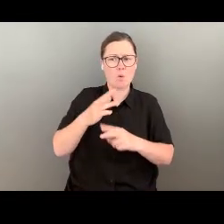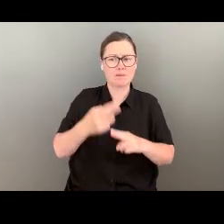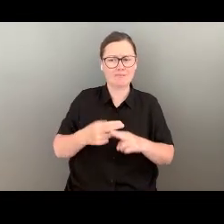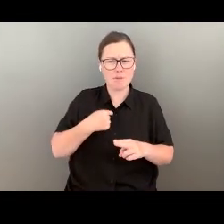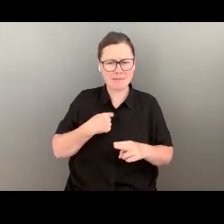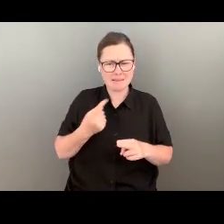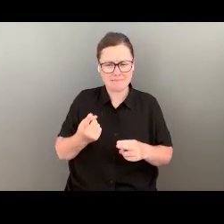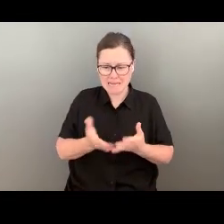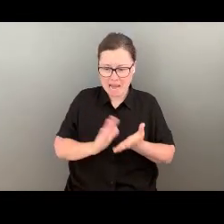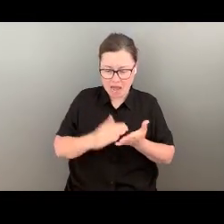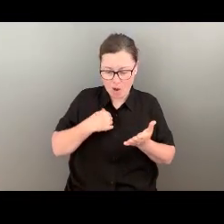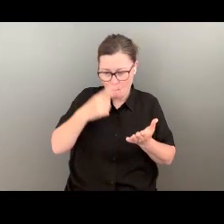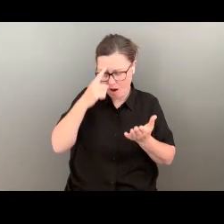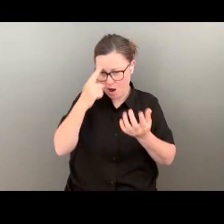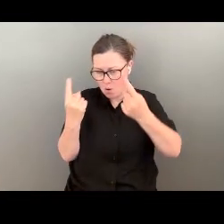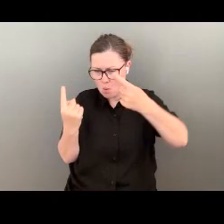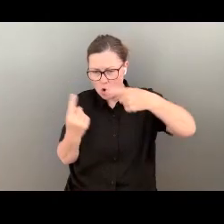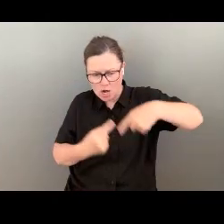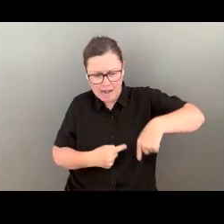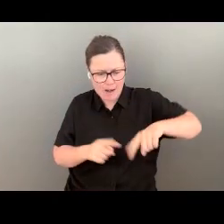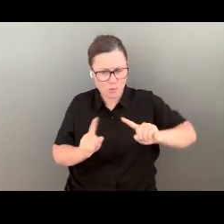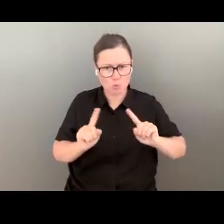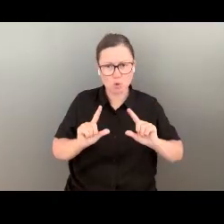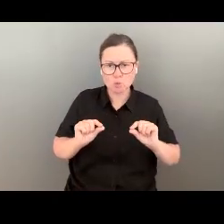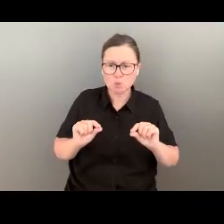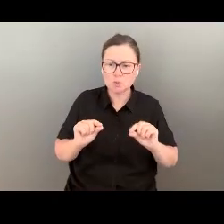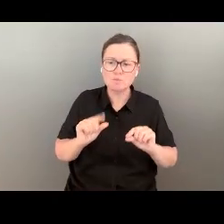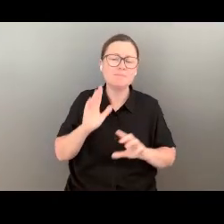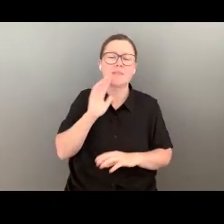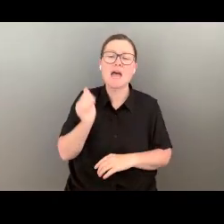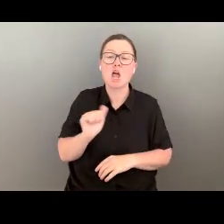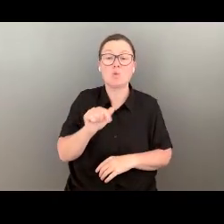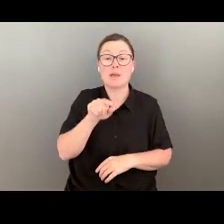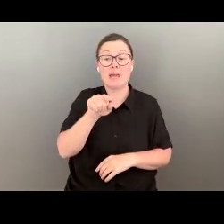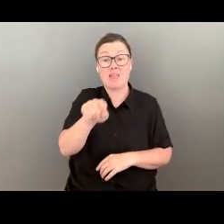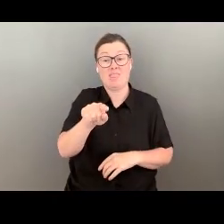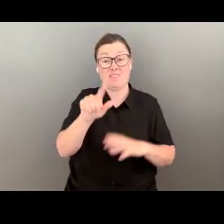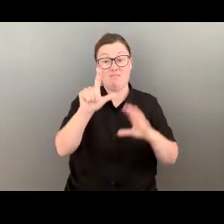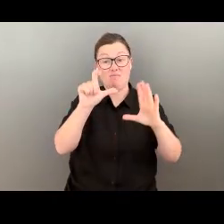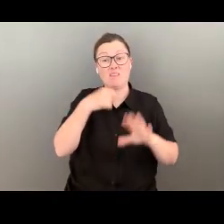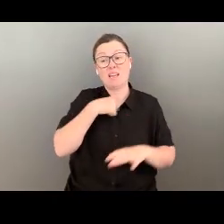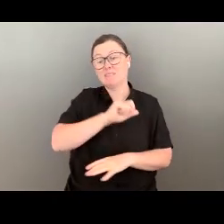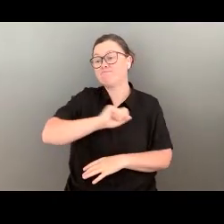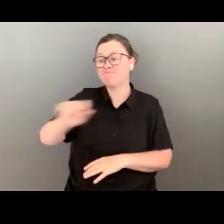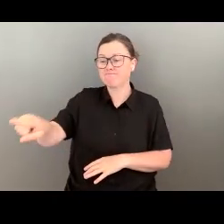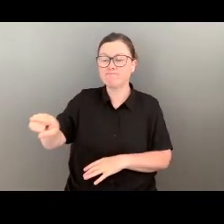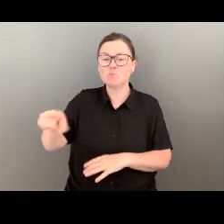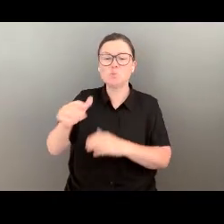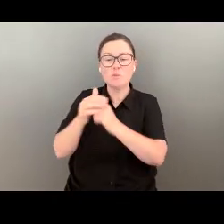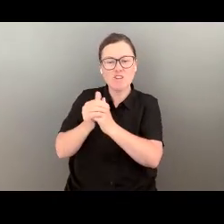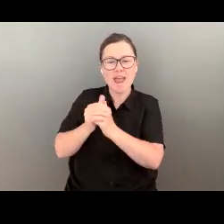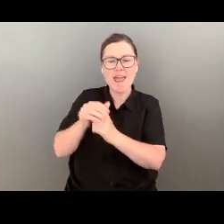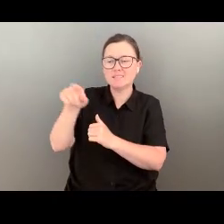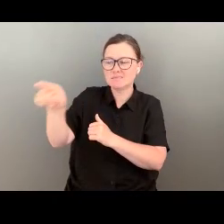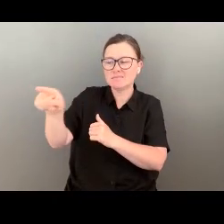I just shared this story with a friend of mine who was studying art and having their experience studying. I tell you, they actually share with me.